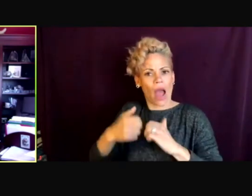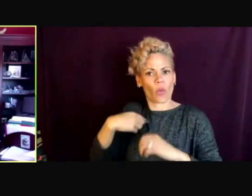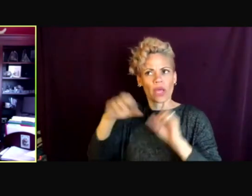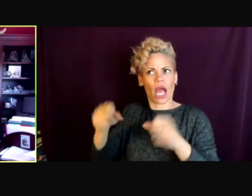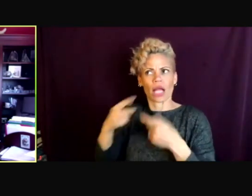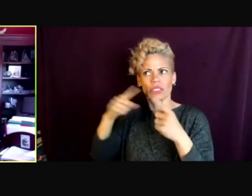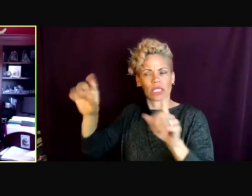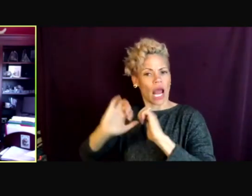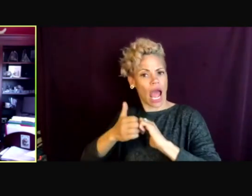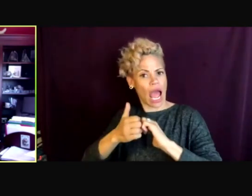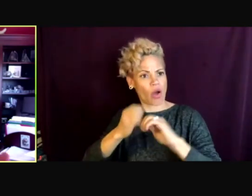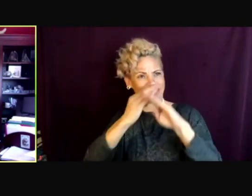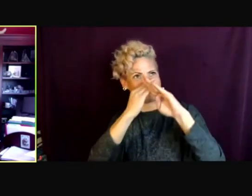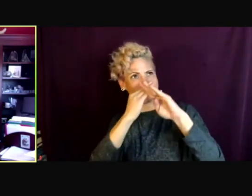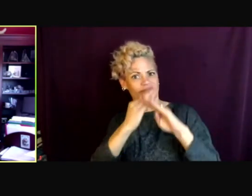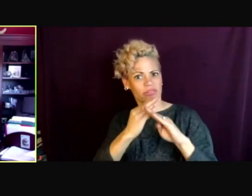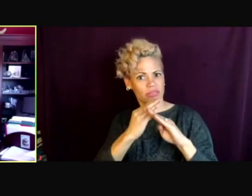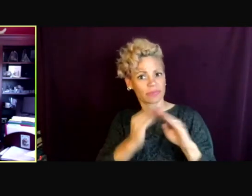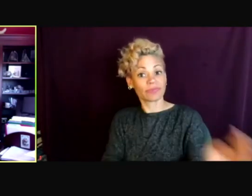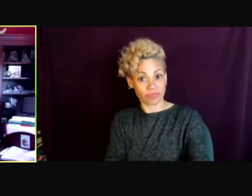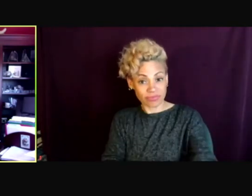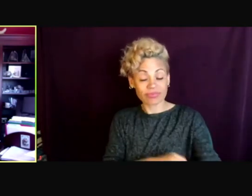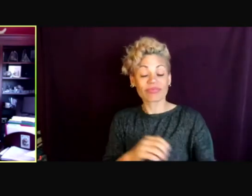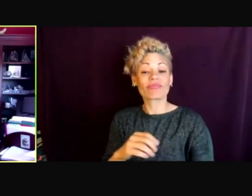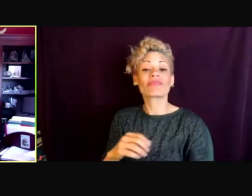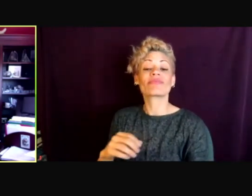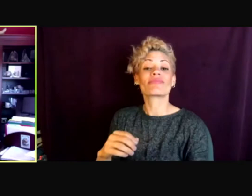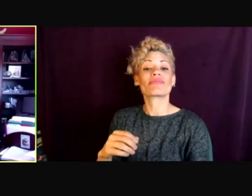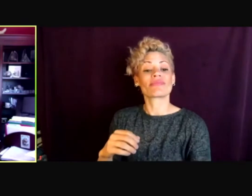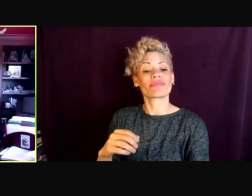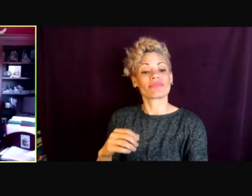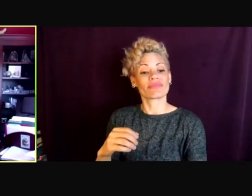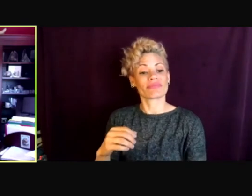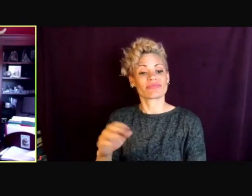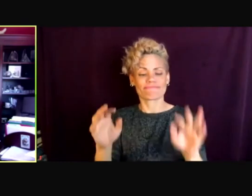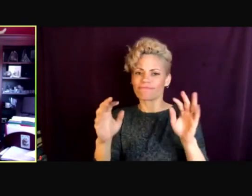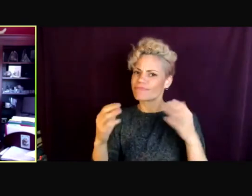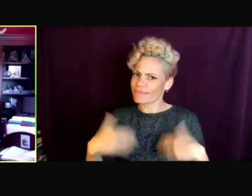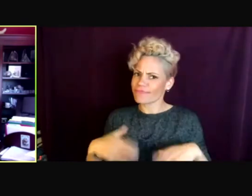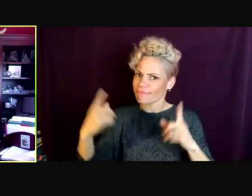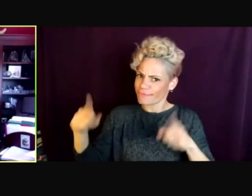that we have abilities to do things, has been difficult. Stigma.